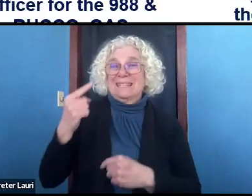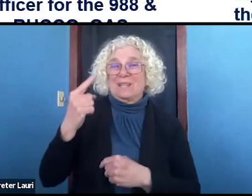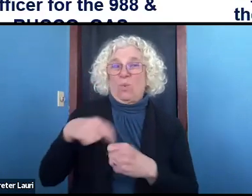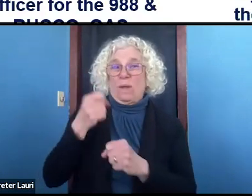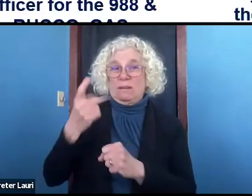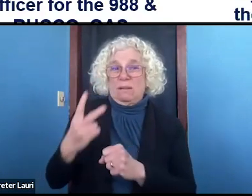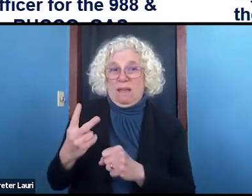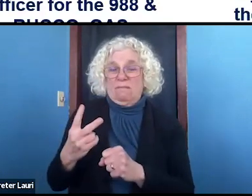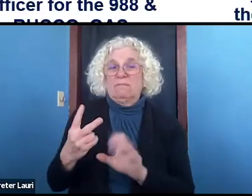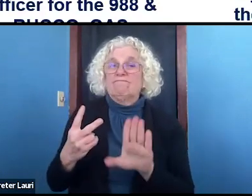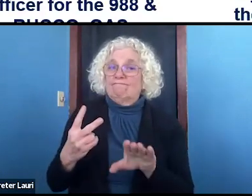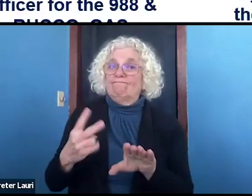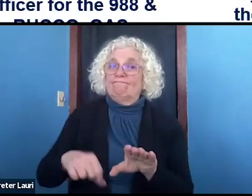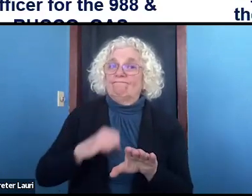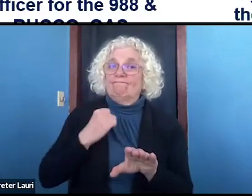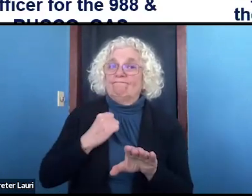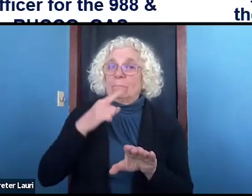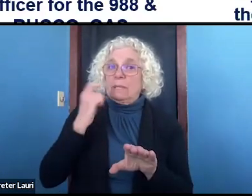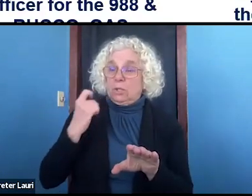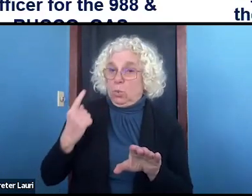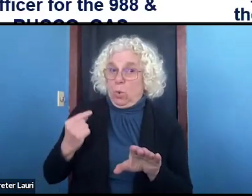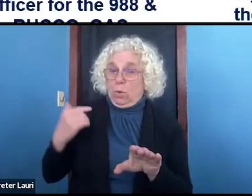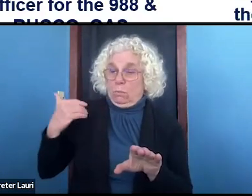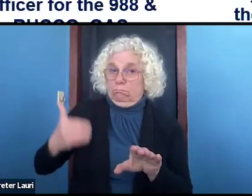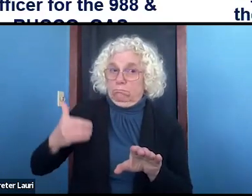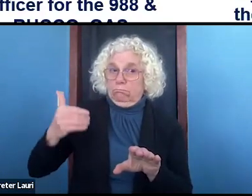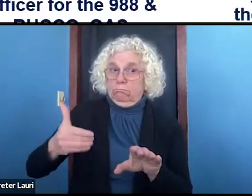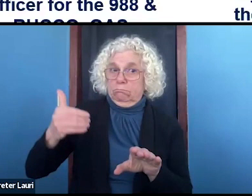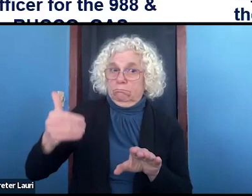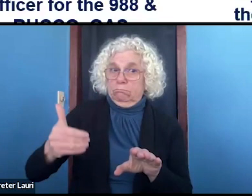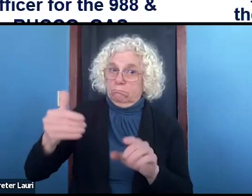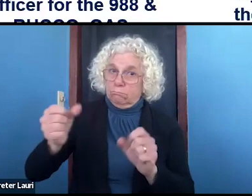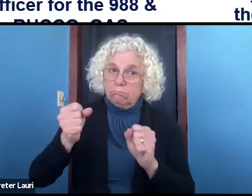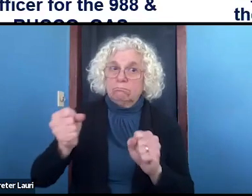that we have taken intentional concrete and necessary steps to make the nanny